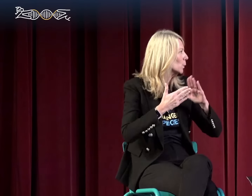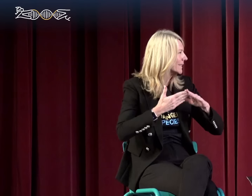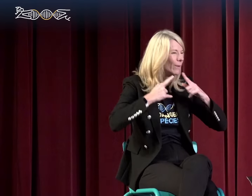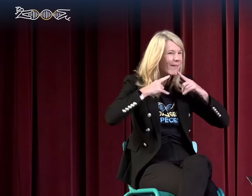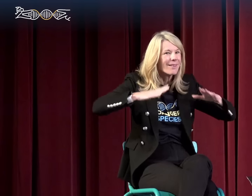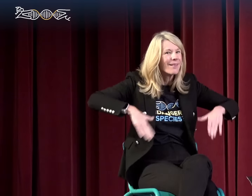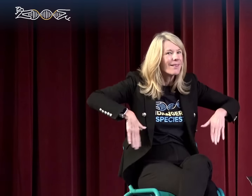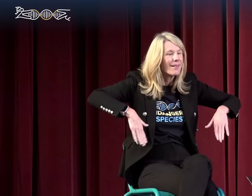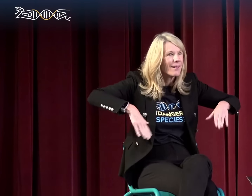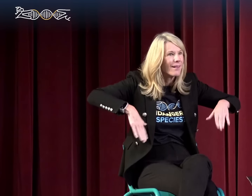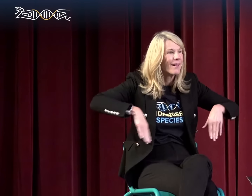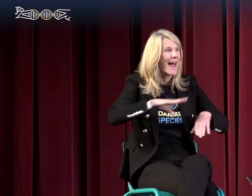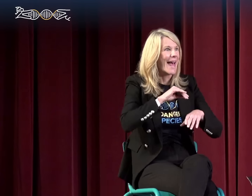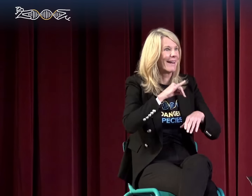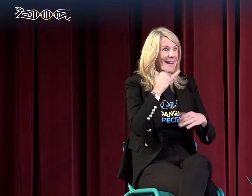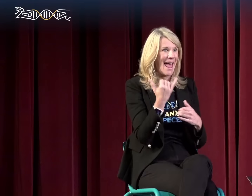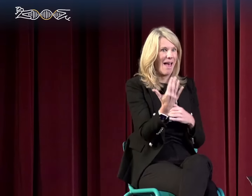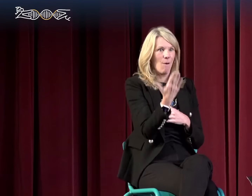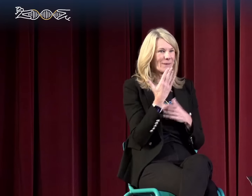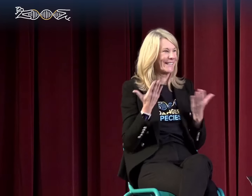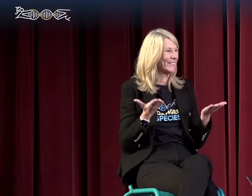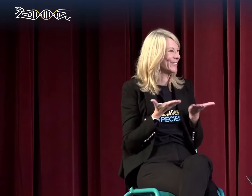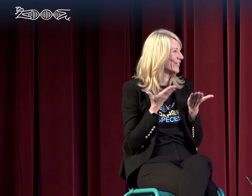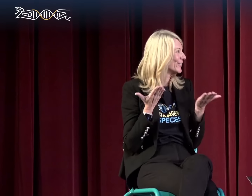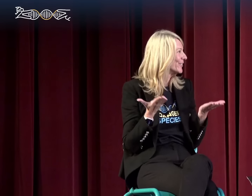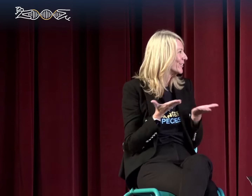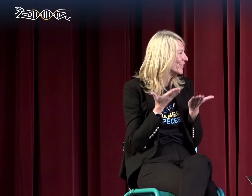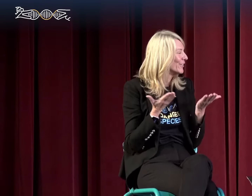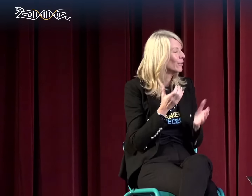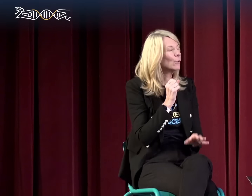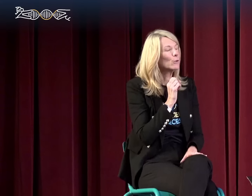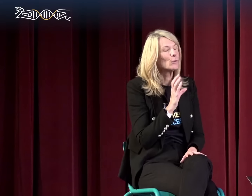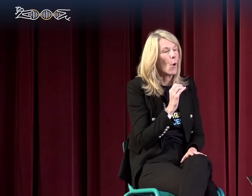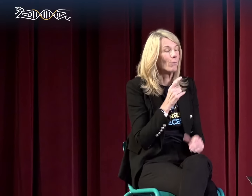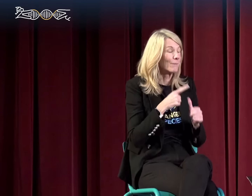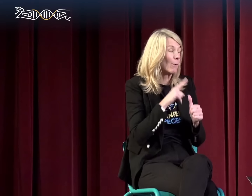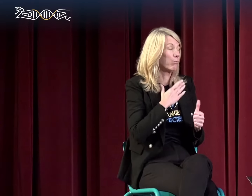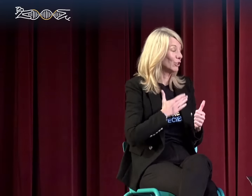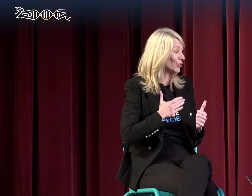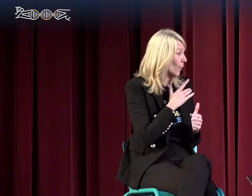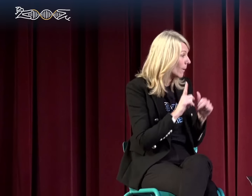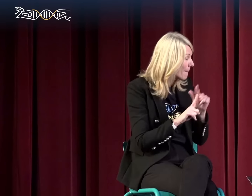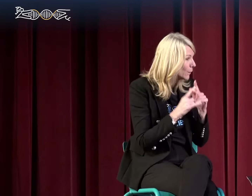But we have yet to convene as a larger community. That is looming.